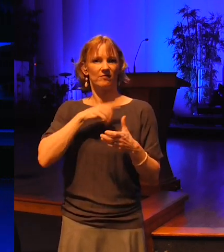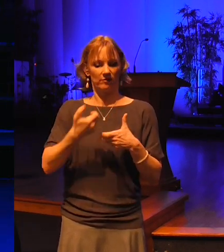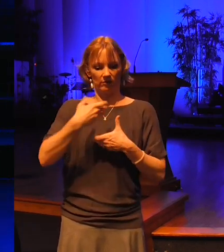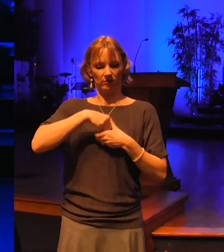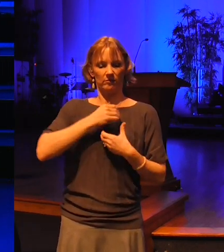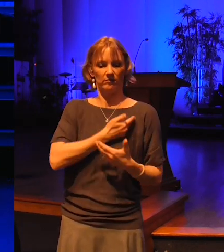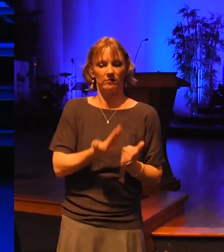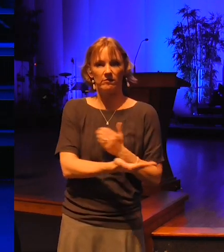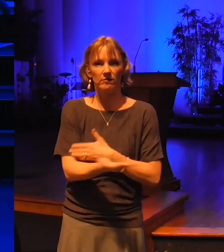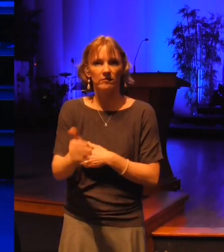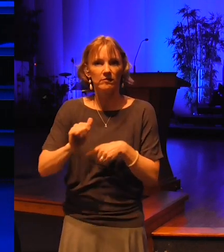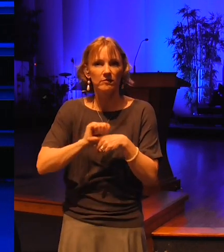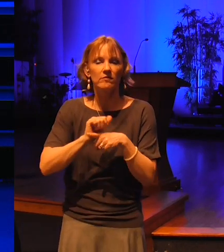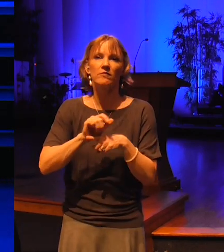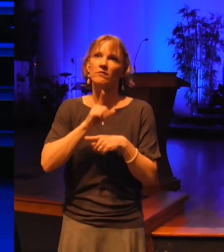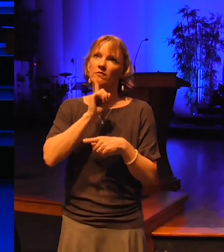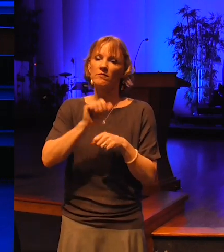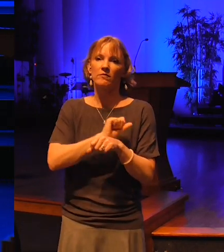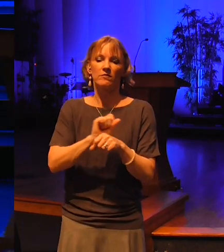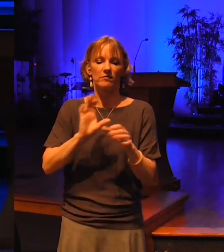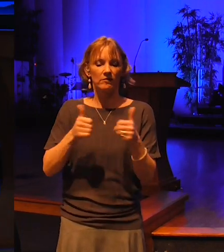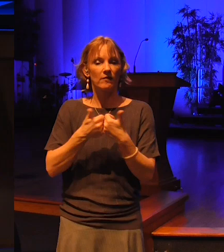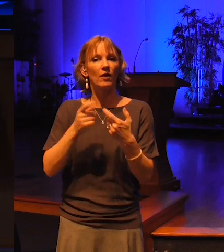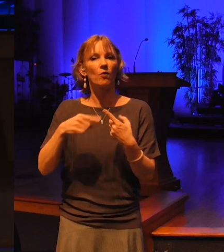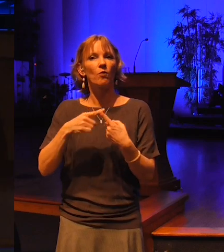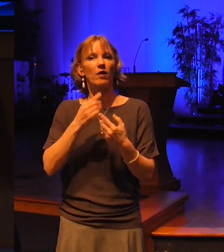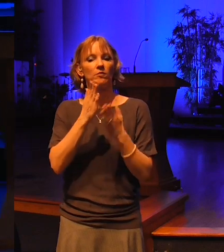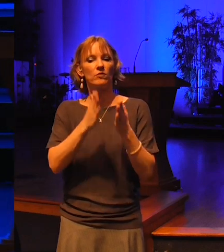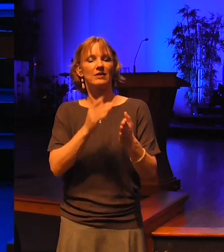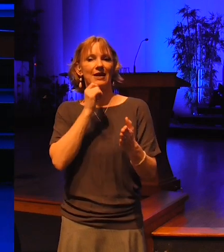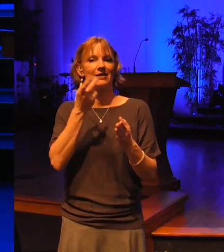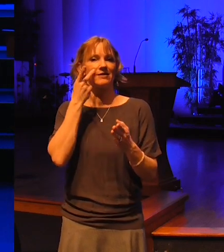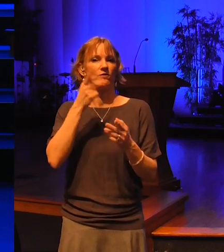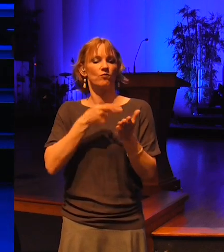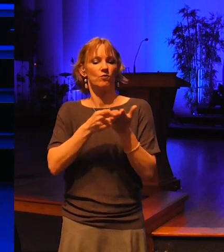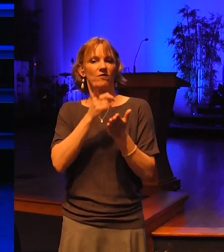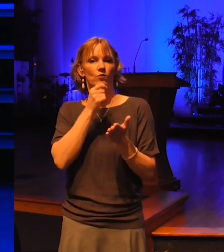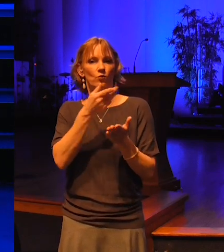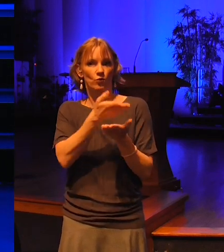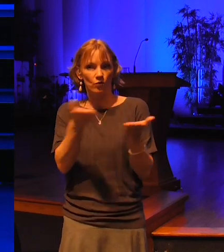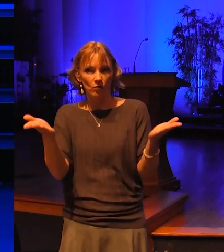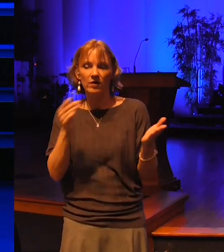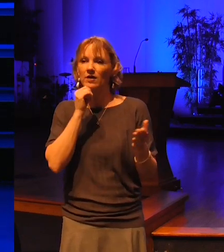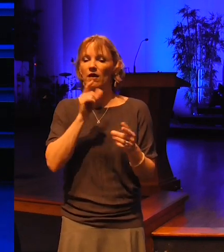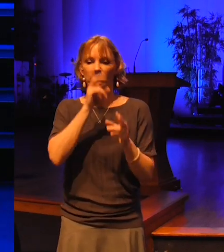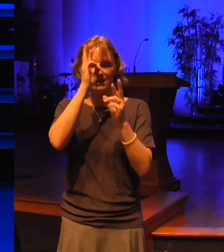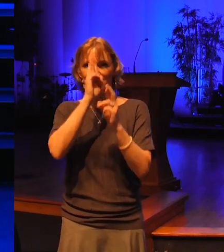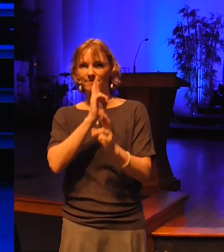challenging when someone isn't seeing the truth of who you are isn't respecting your dignity as